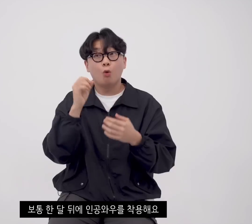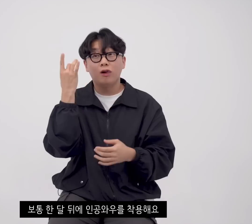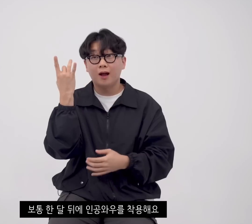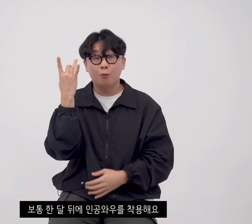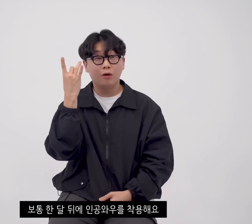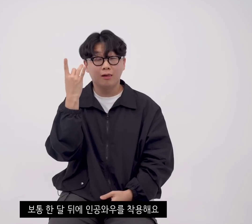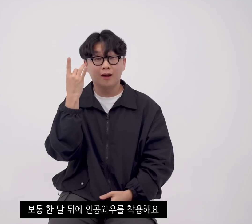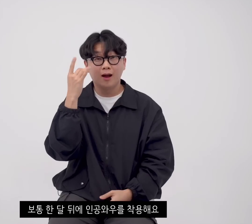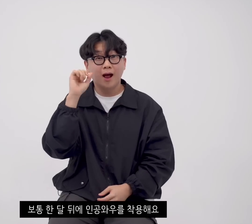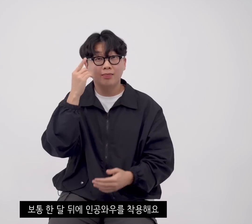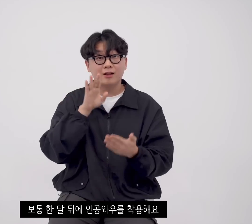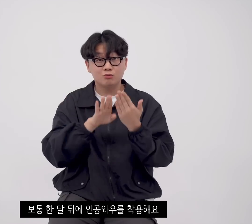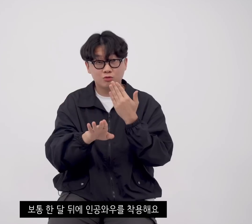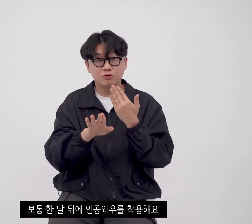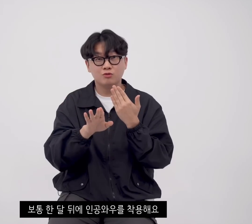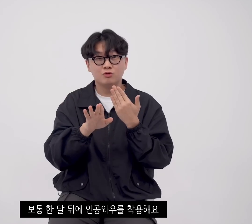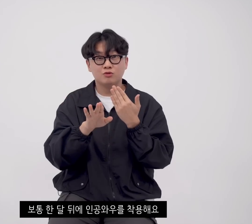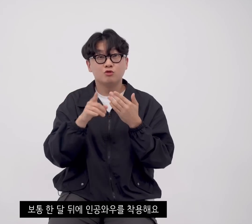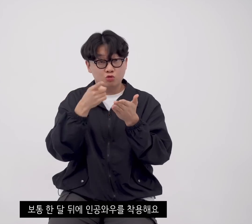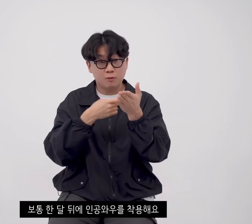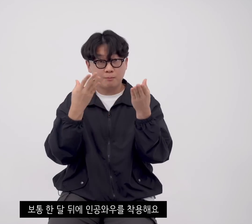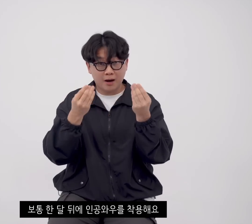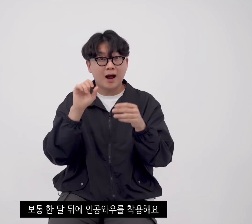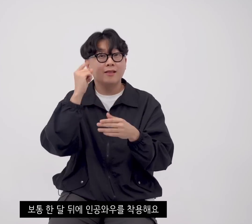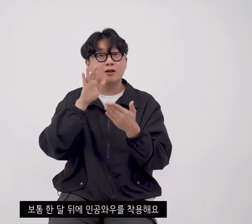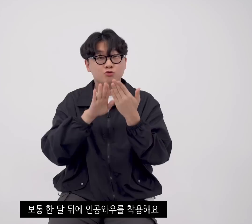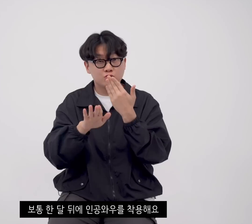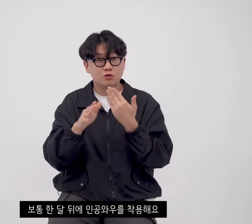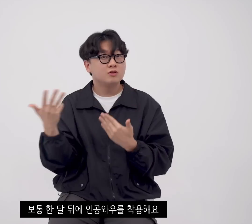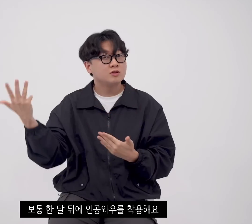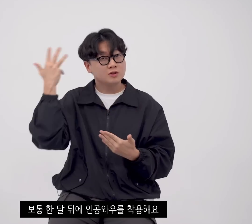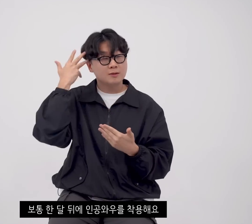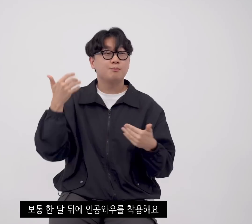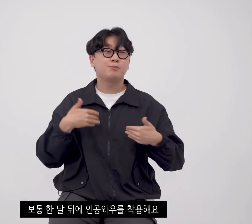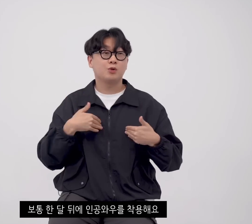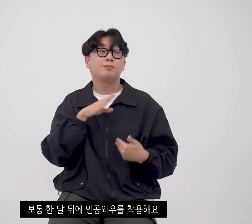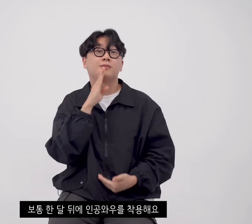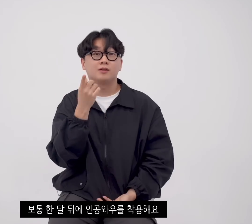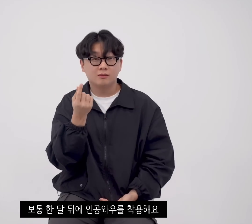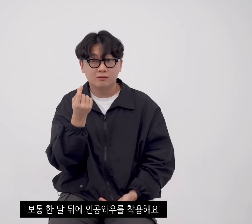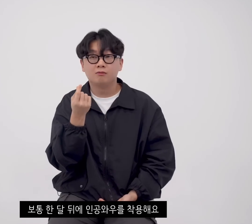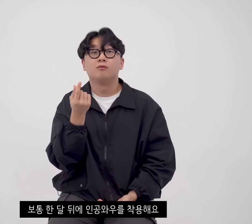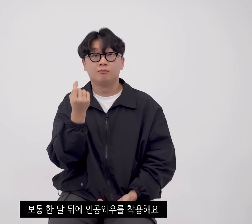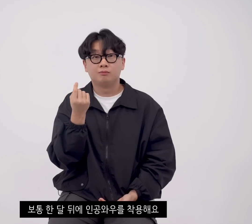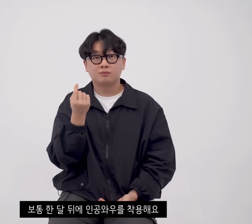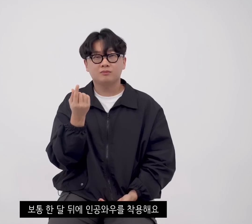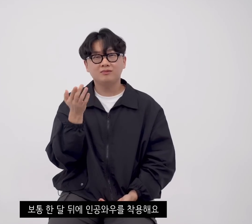Normally, I get a cochlear implant after a month.